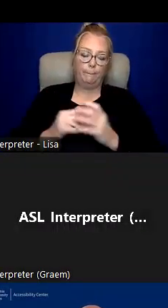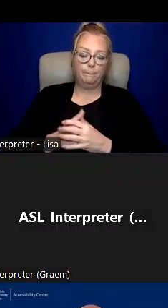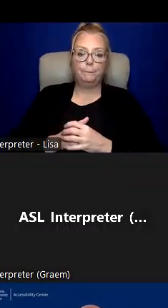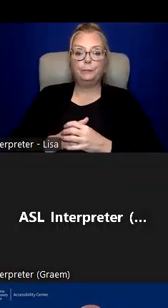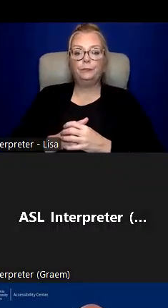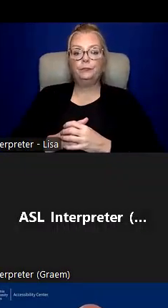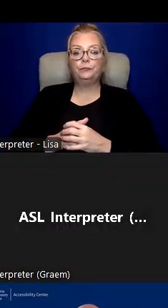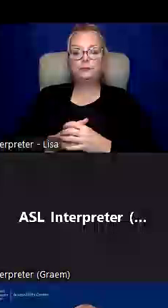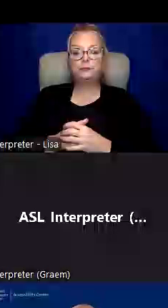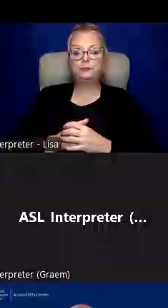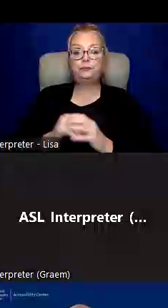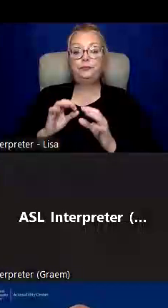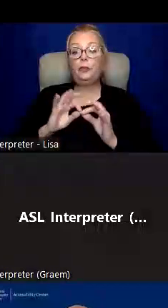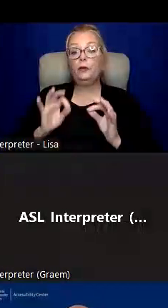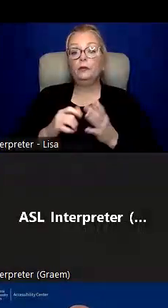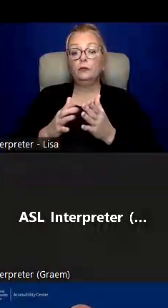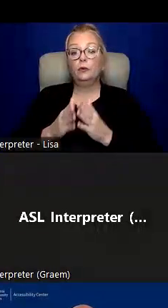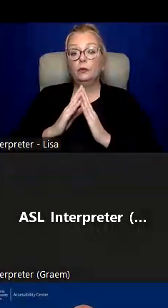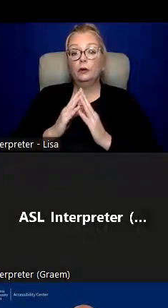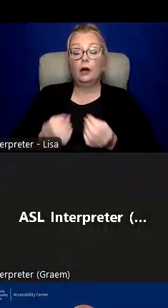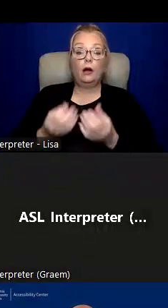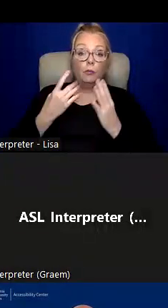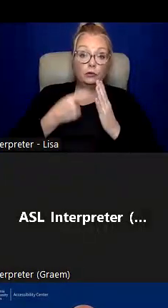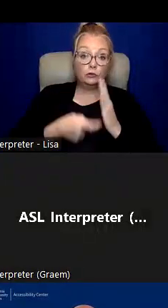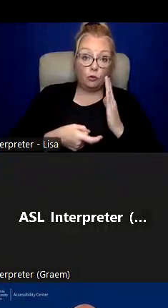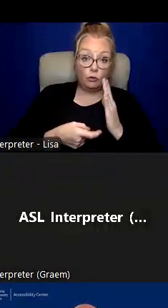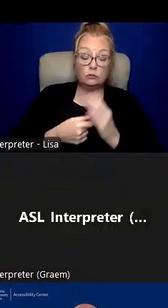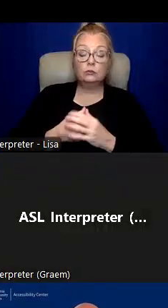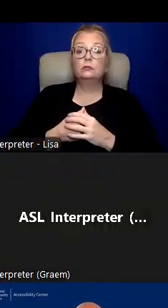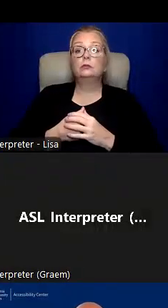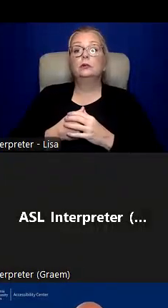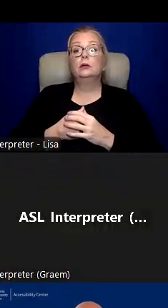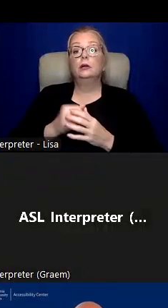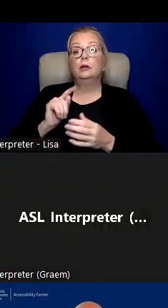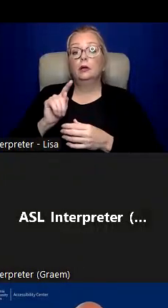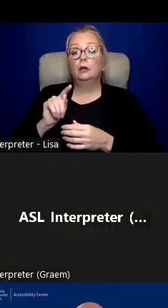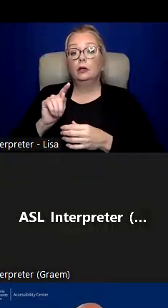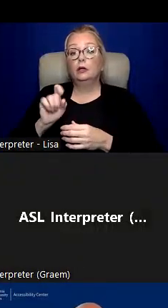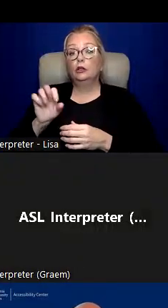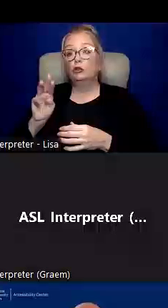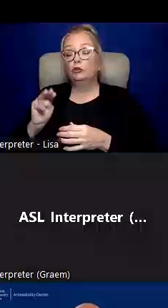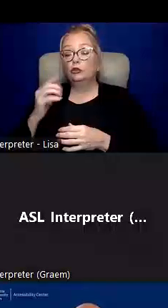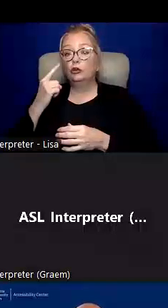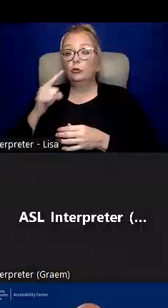The form then asks for, how much does it cost? What's the term of the agreement? So is this a one-time purchase?